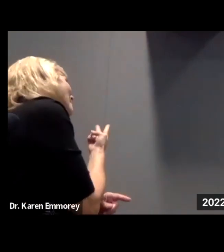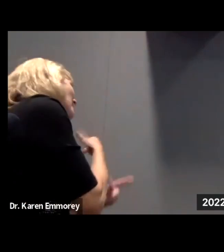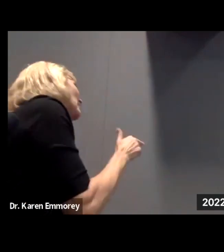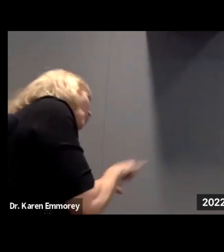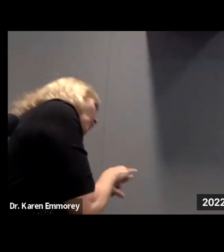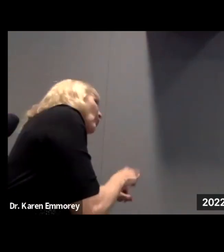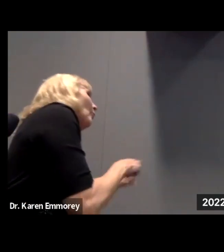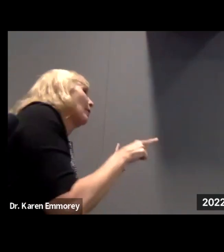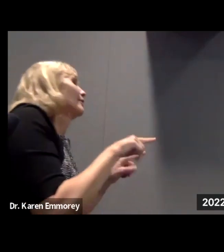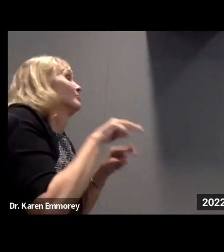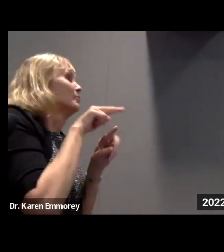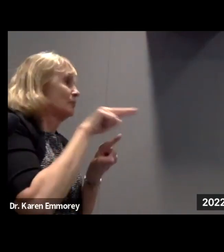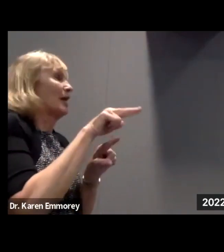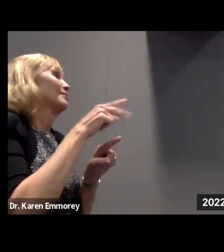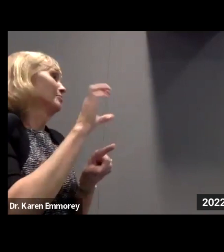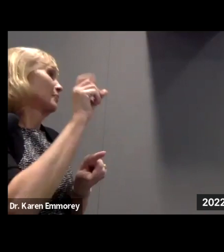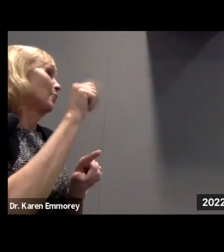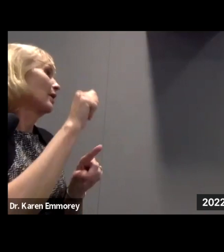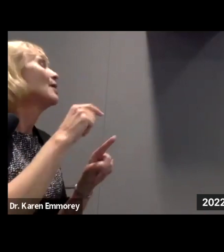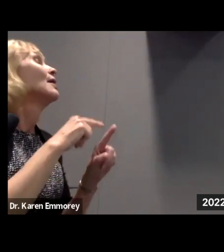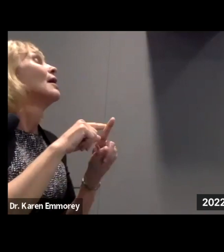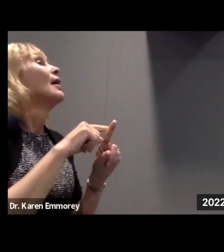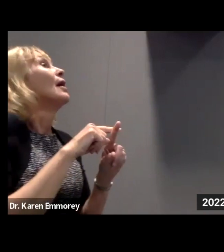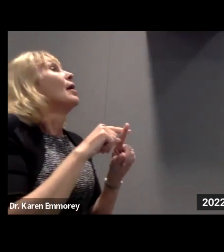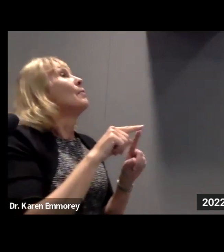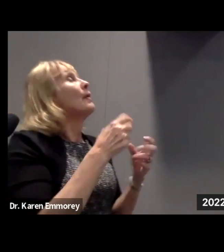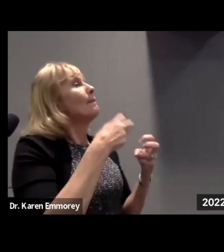They're hard to recruit. So there's a challenge.